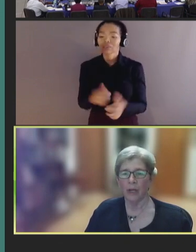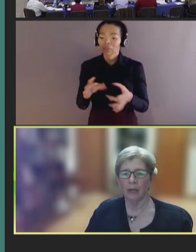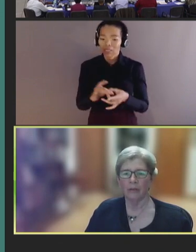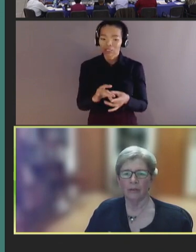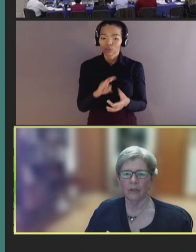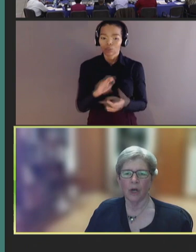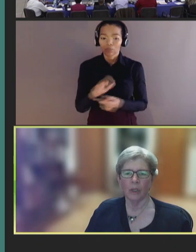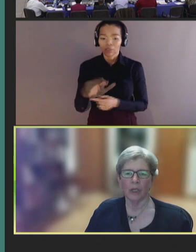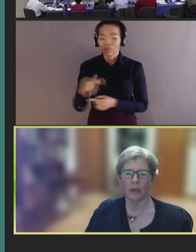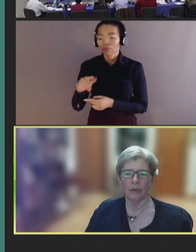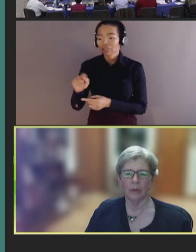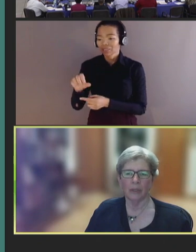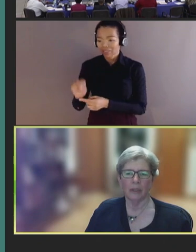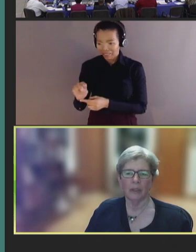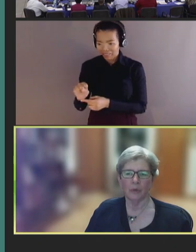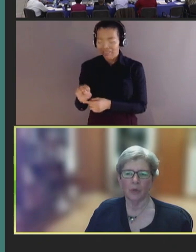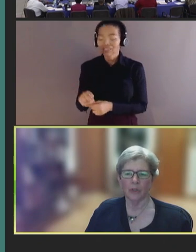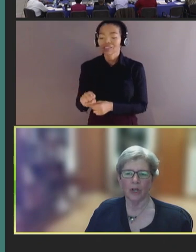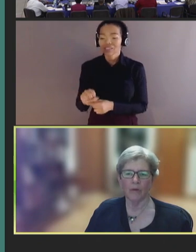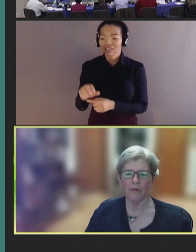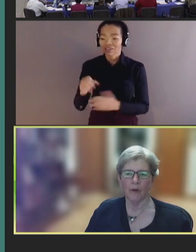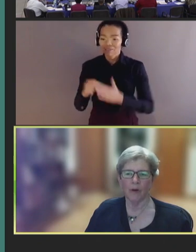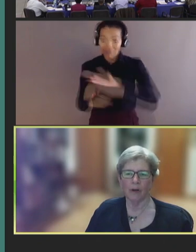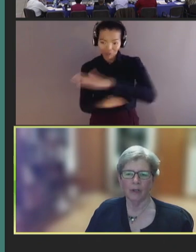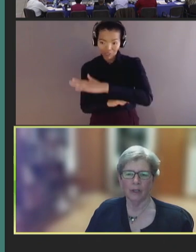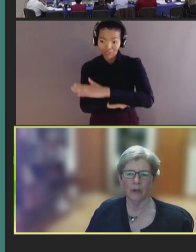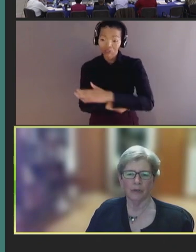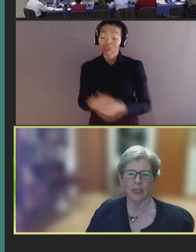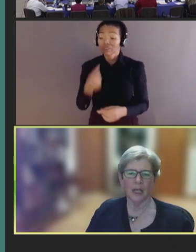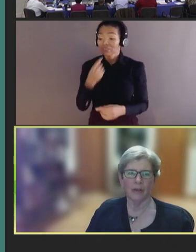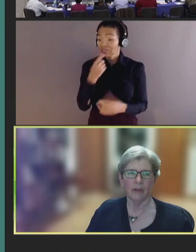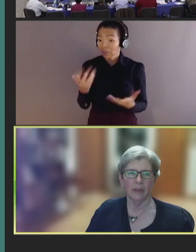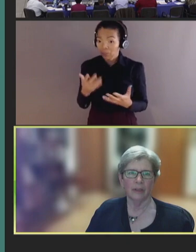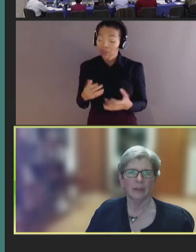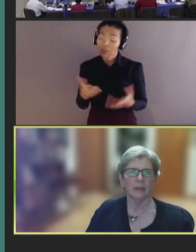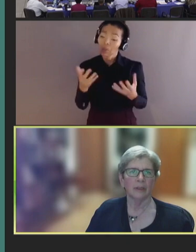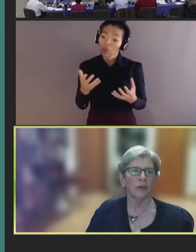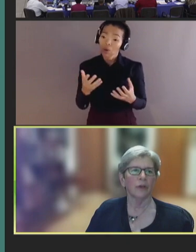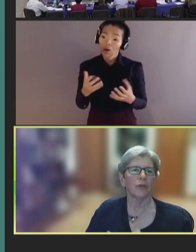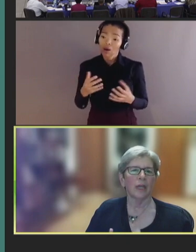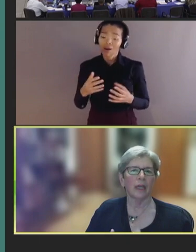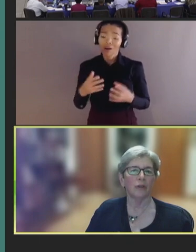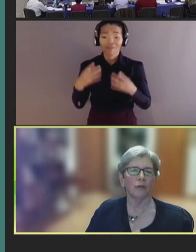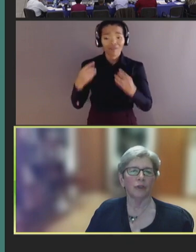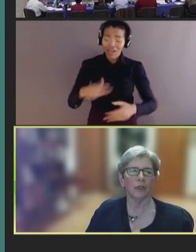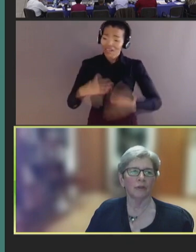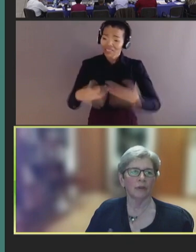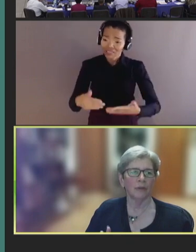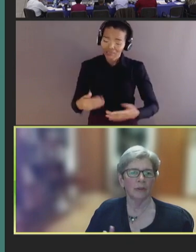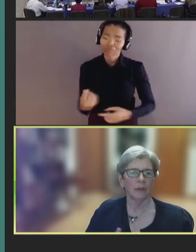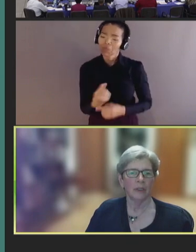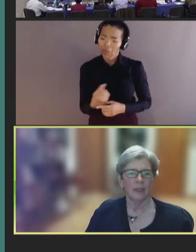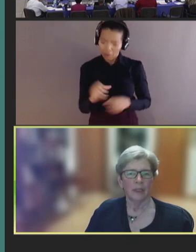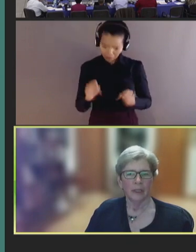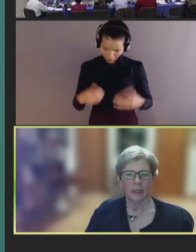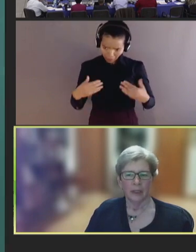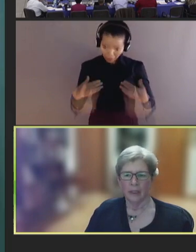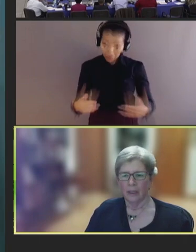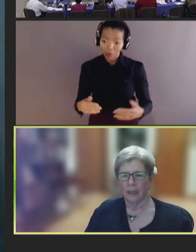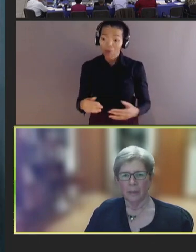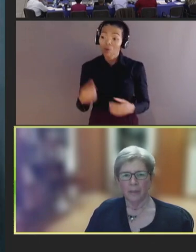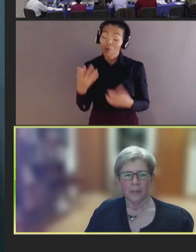fast, go alone. If you want to go far, go together." So, thank you for your interest.